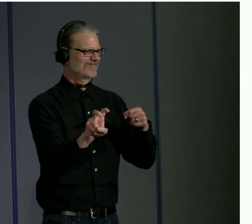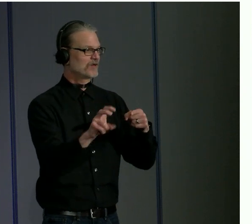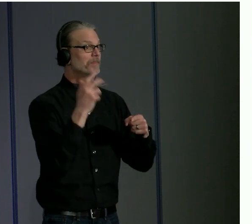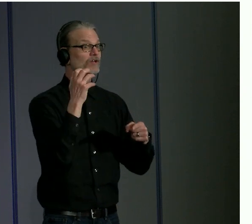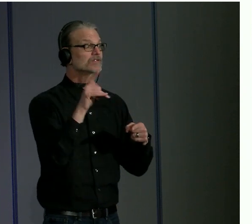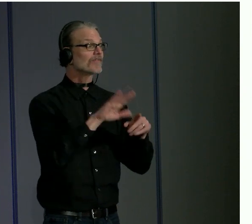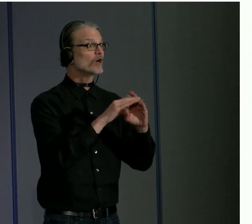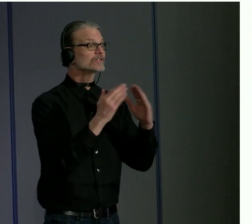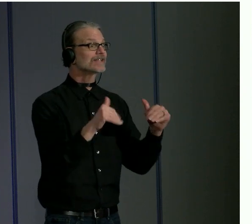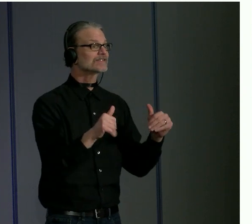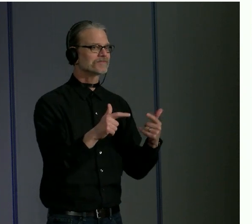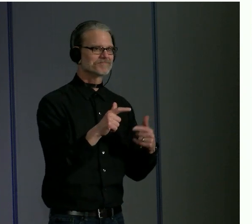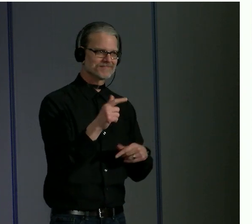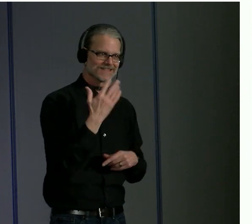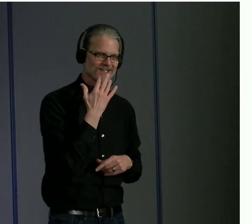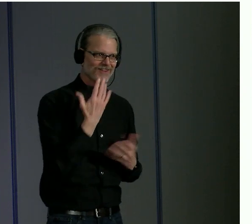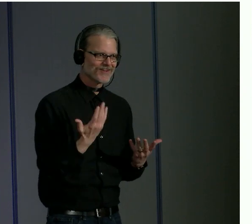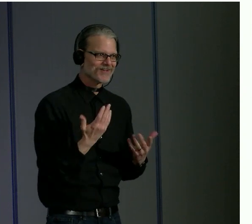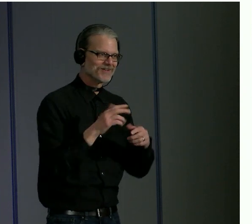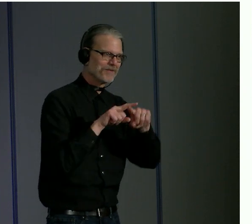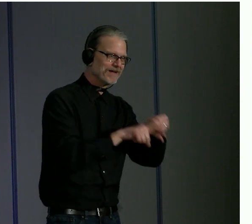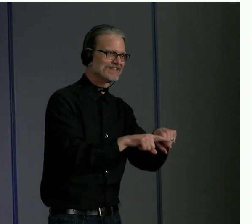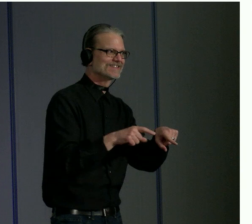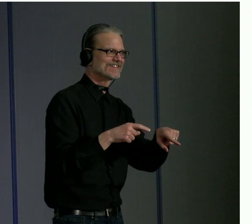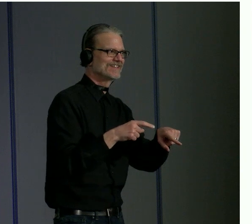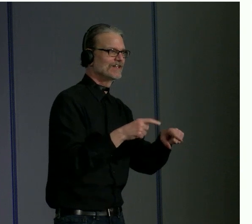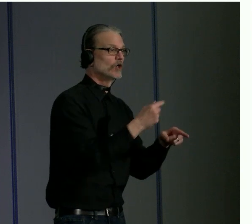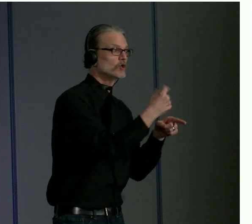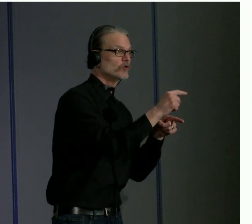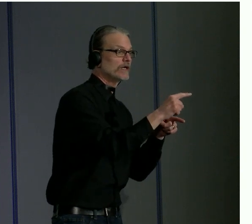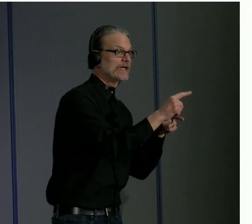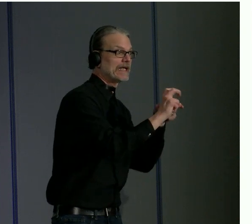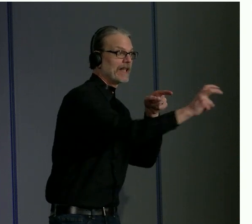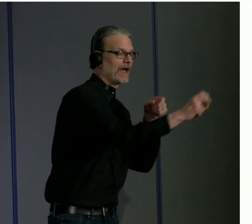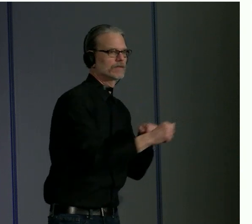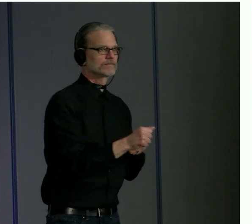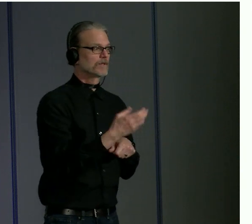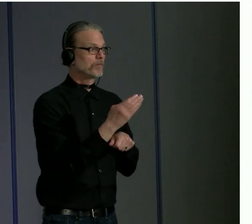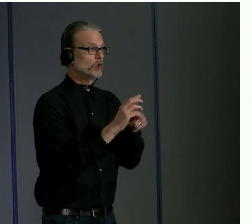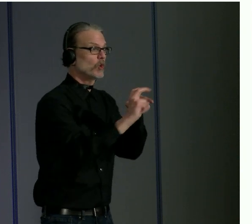color. You get on the green line, the yellow line, or blue line. And if I wanted to stop, where do I